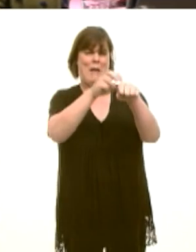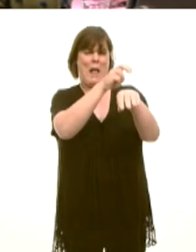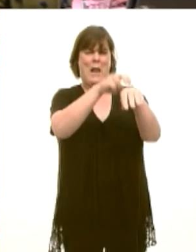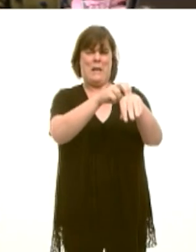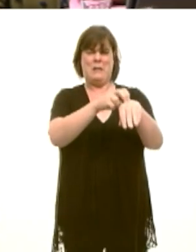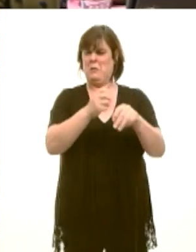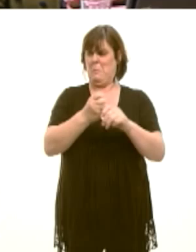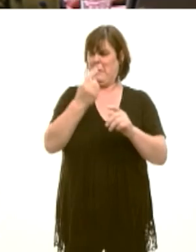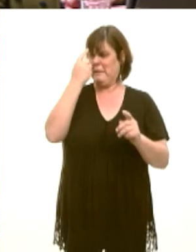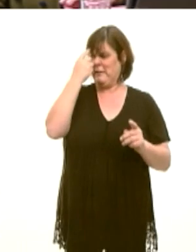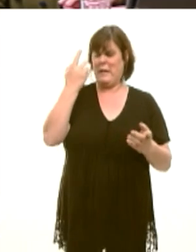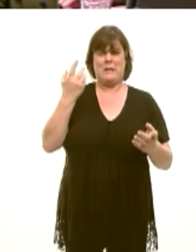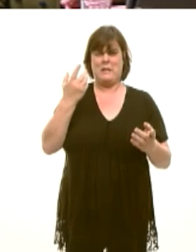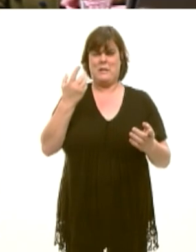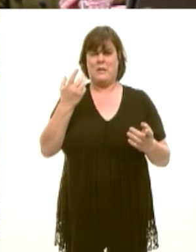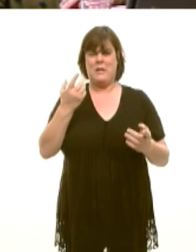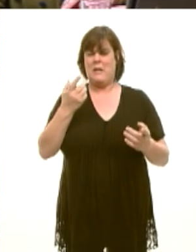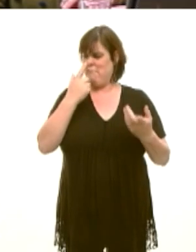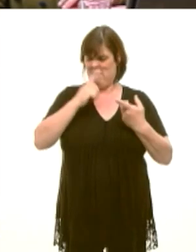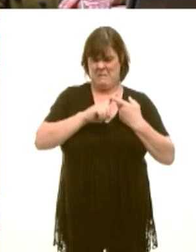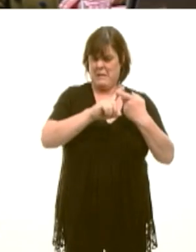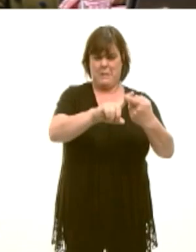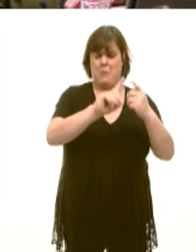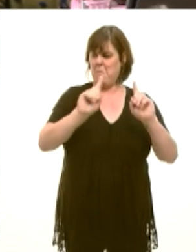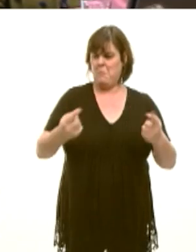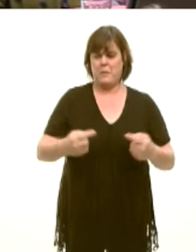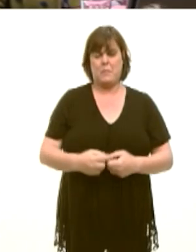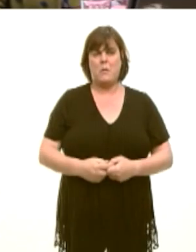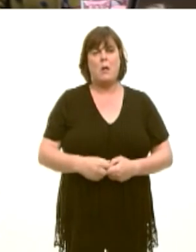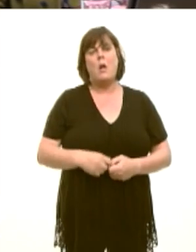term; that is not going to be sustainable. I hope that the Northern Ireland politicians